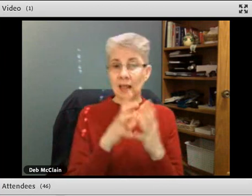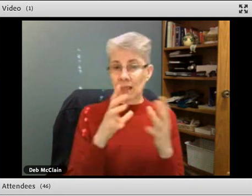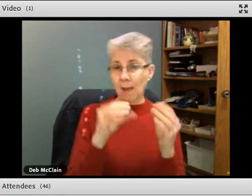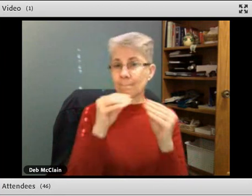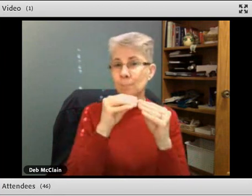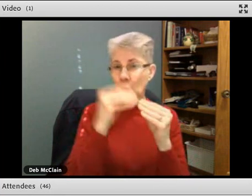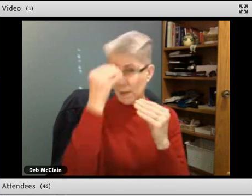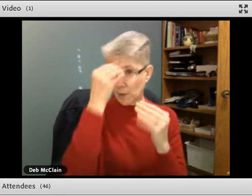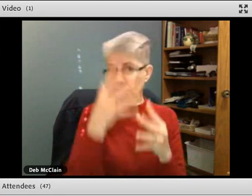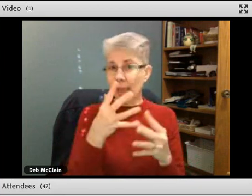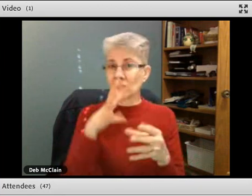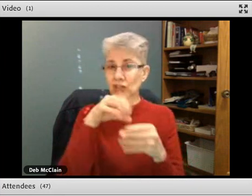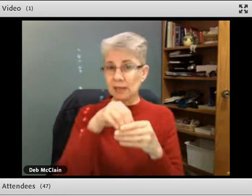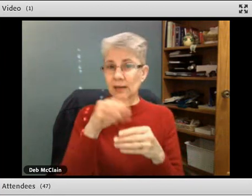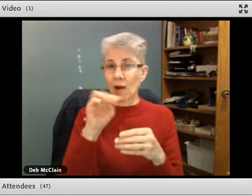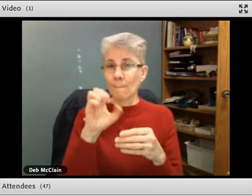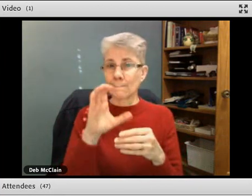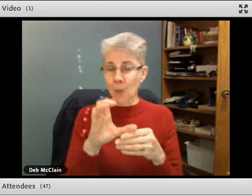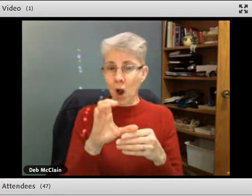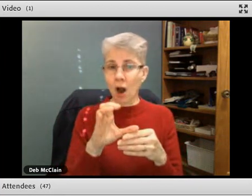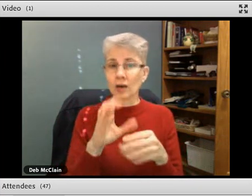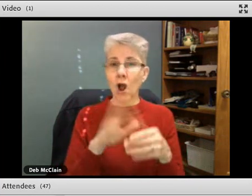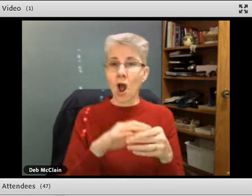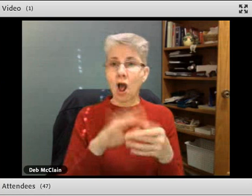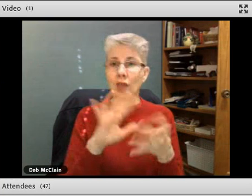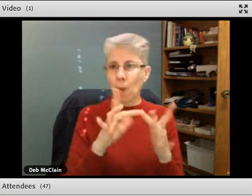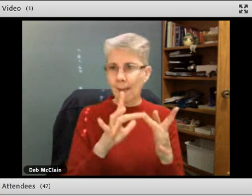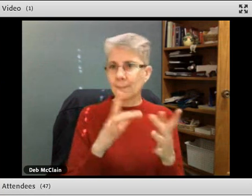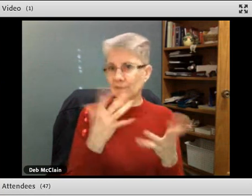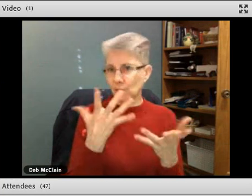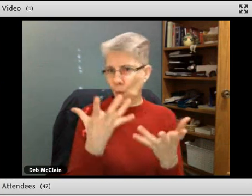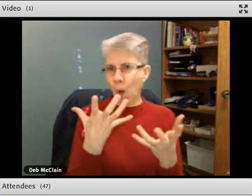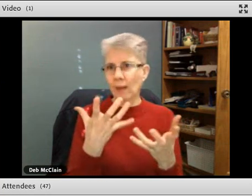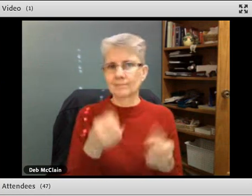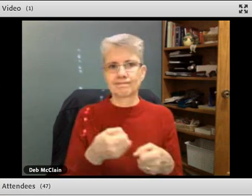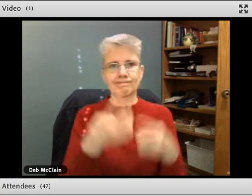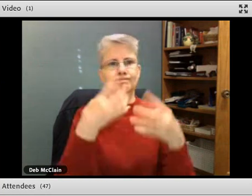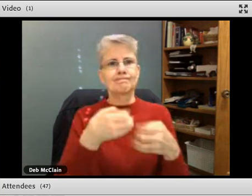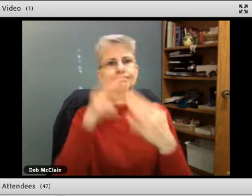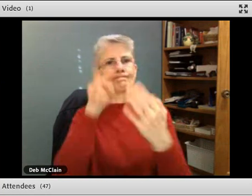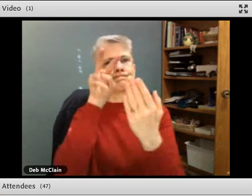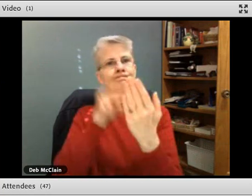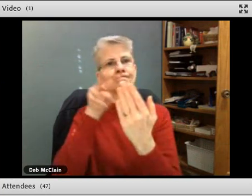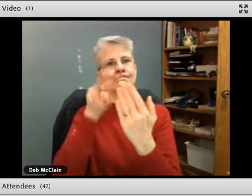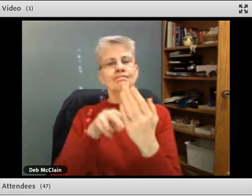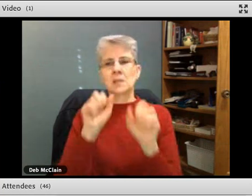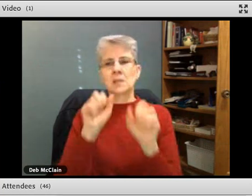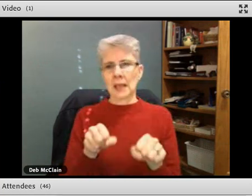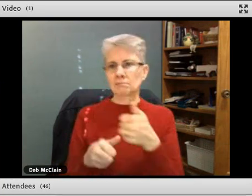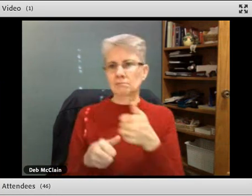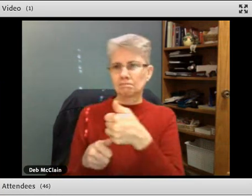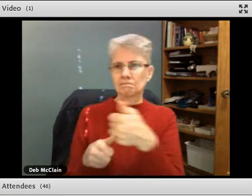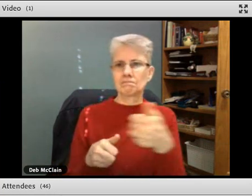if you want to take a look. And now we have 10 minutes for questions if anybody has any.